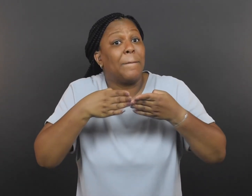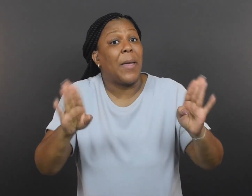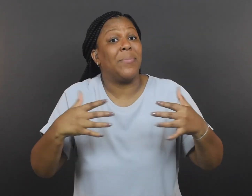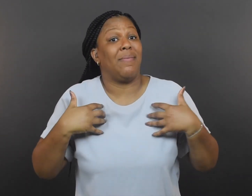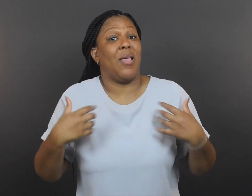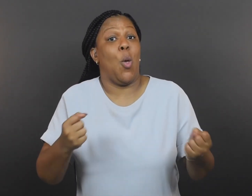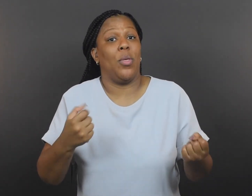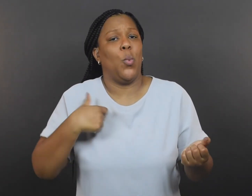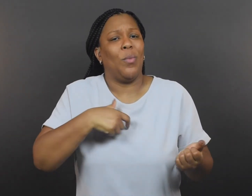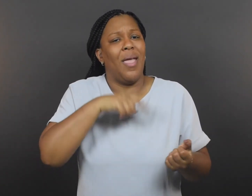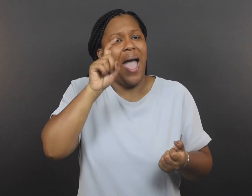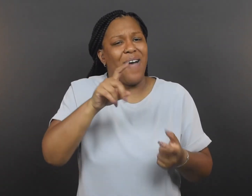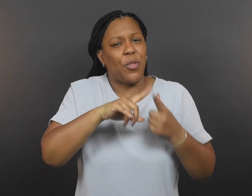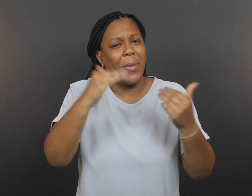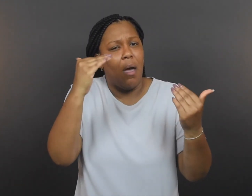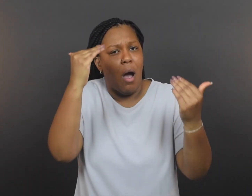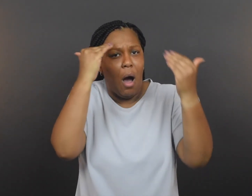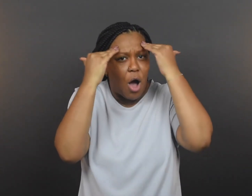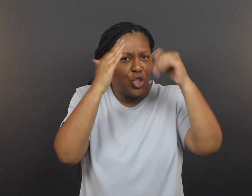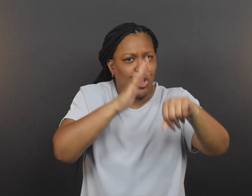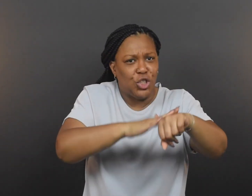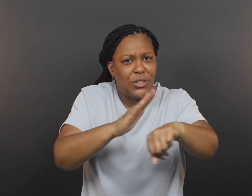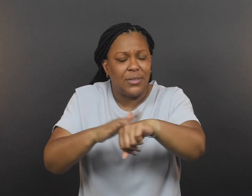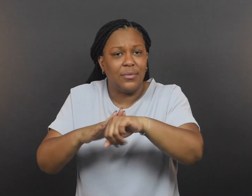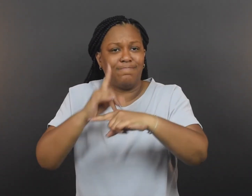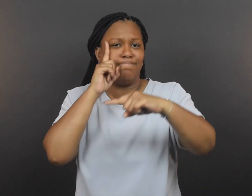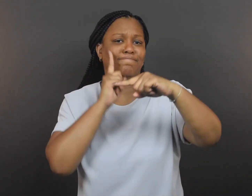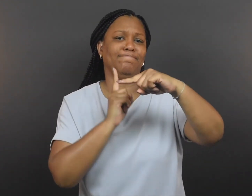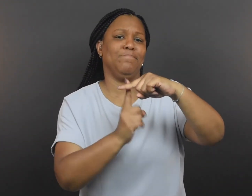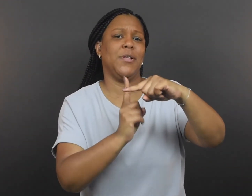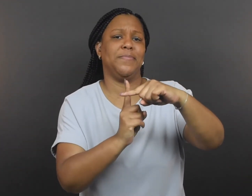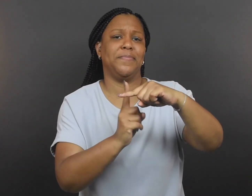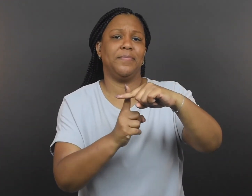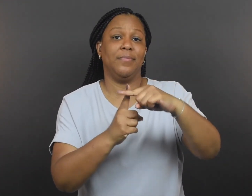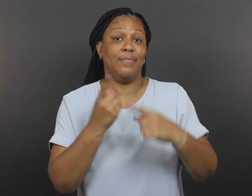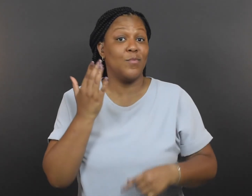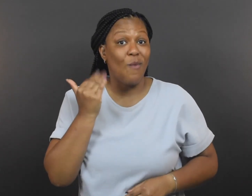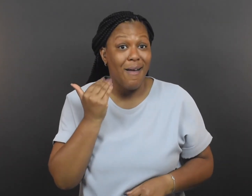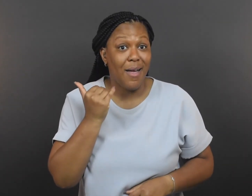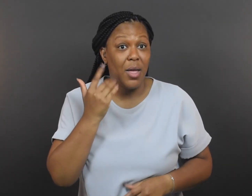“I think, in public health, we have to be cautiously optimistic,”